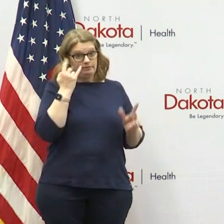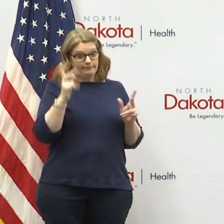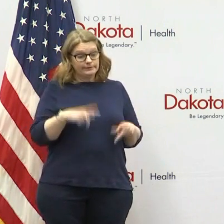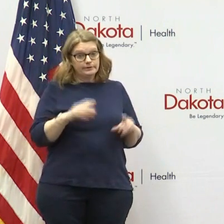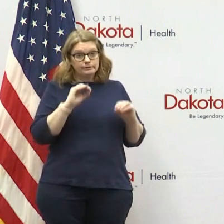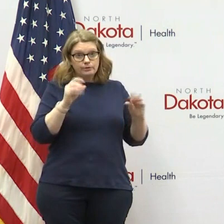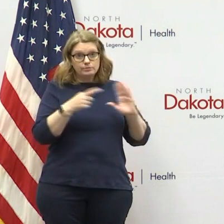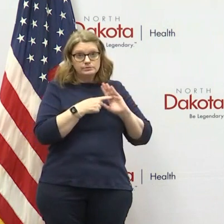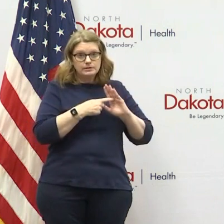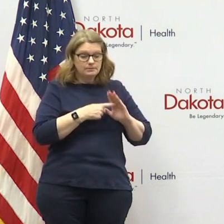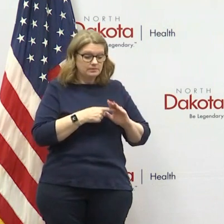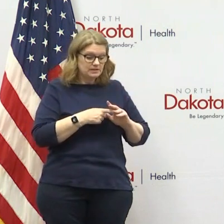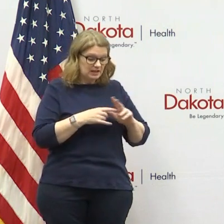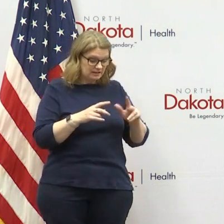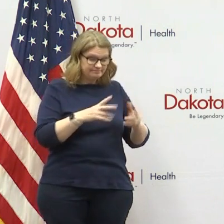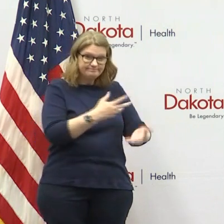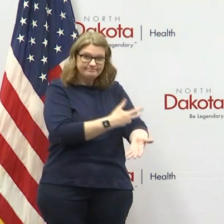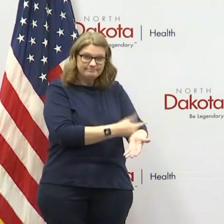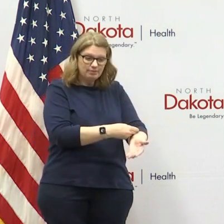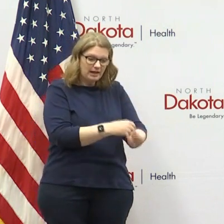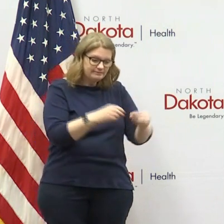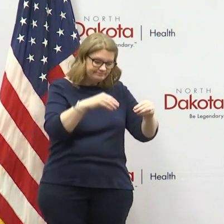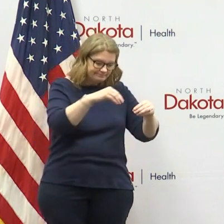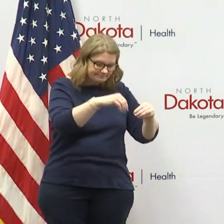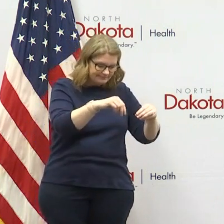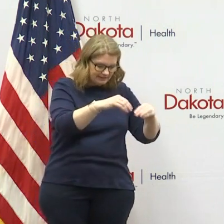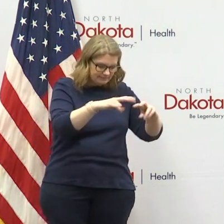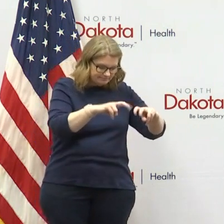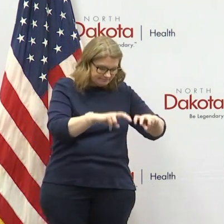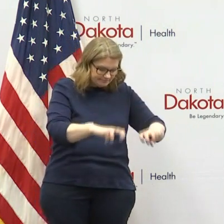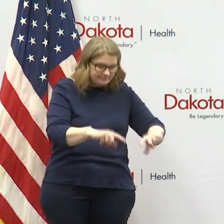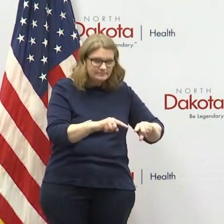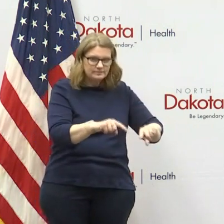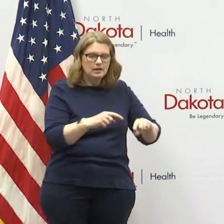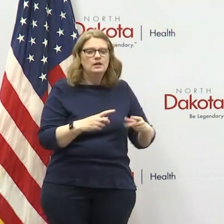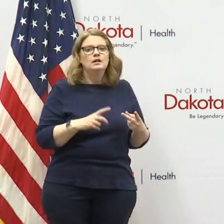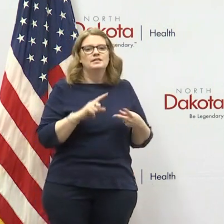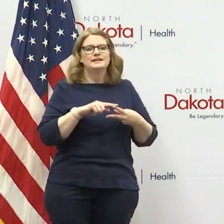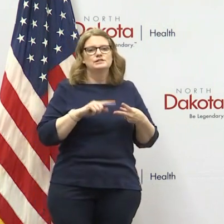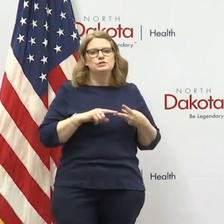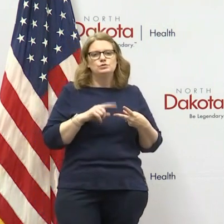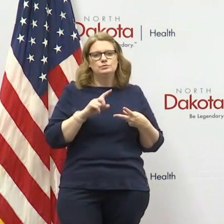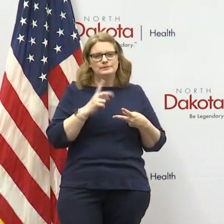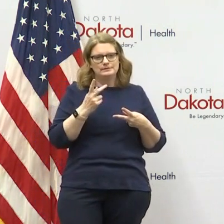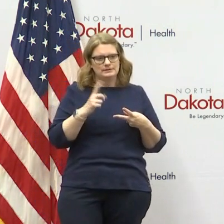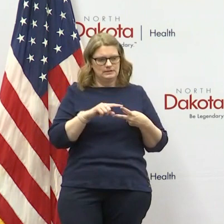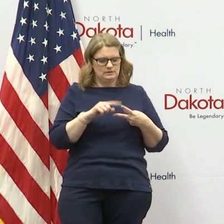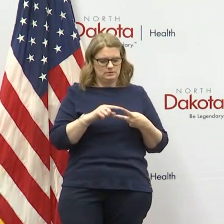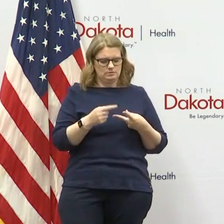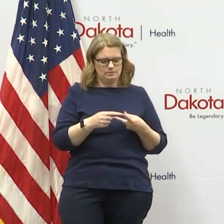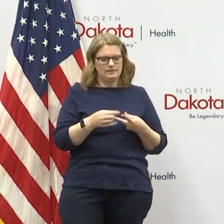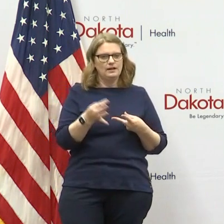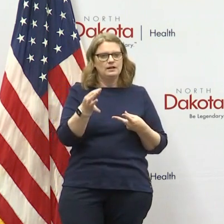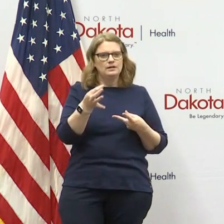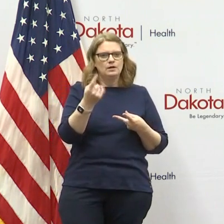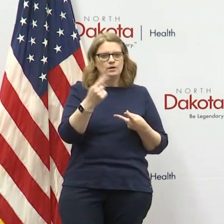A BLOOD TEST THAT CAN LOOK FOR ANTIBODIES IN THE BODY TO SEE IF THAT INDIVIDUAL HAS BEEN INFECTED EVEN IF THEY DIDN'T